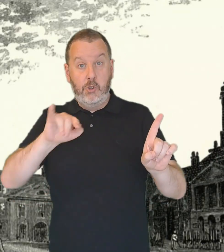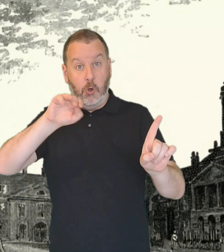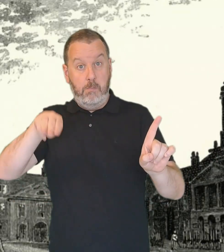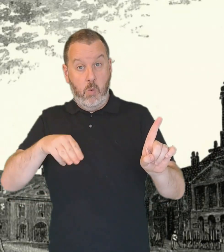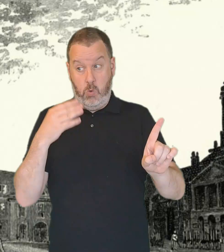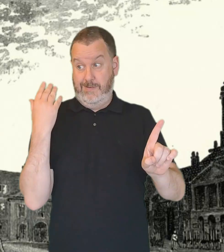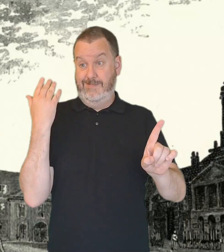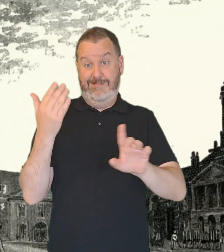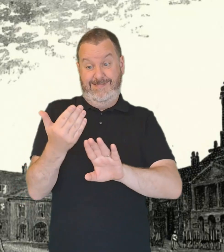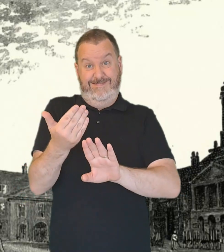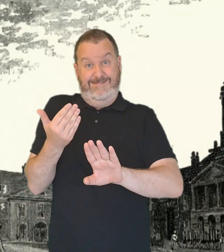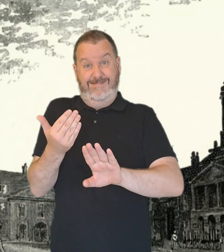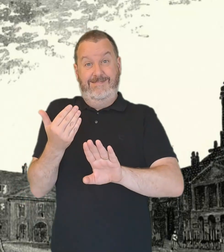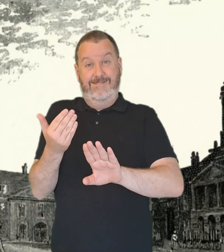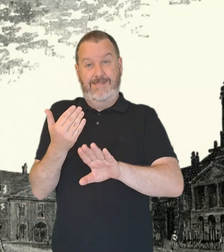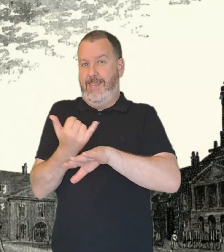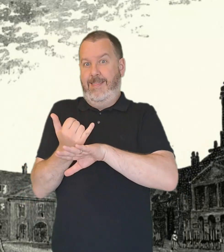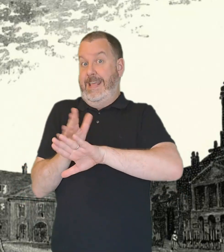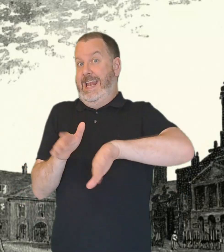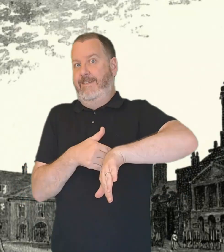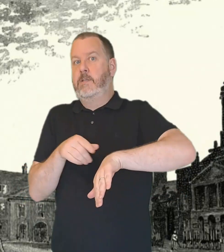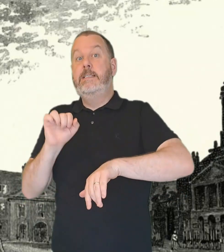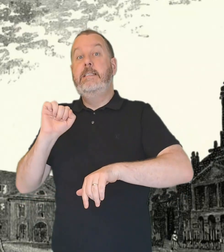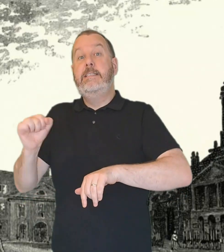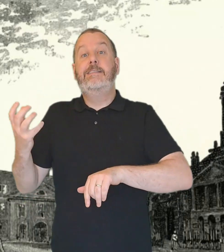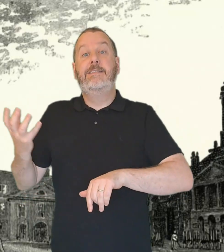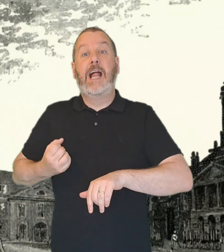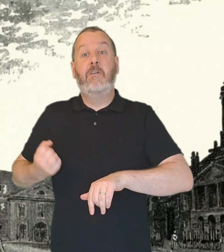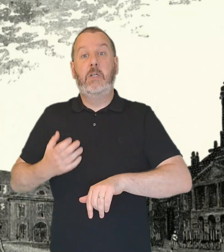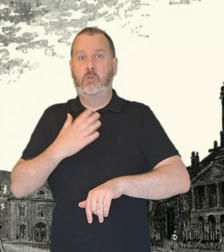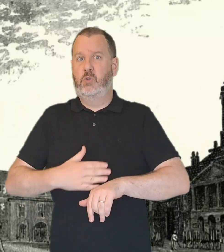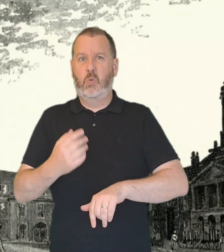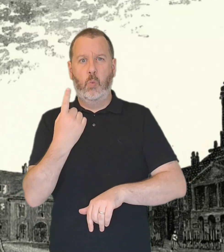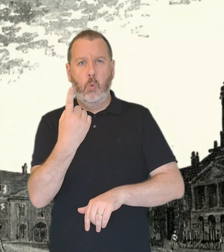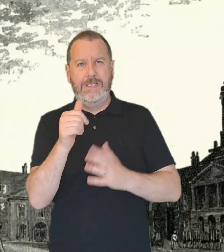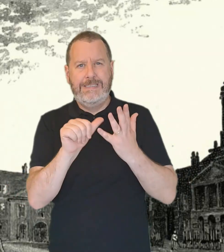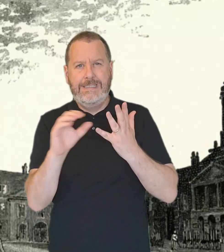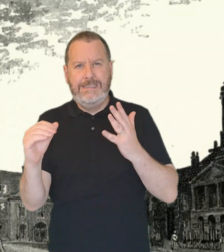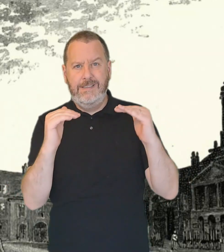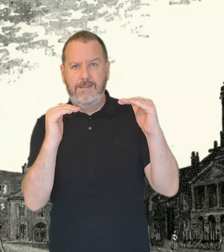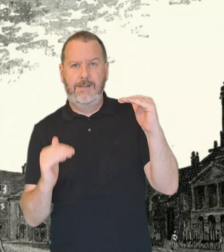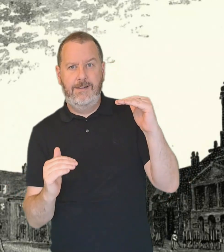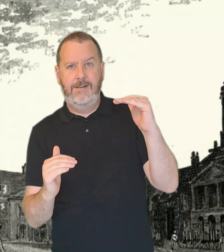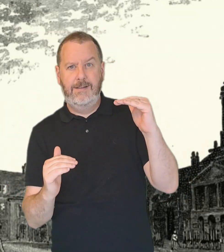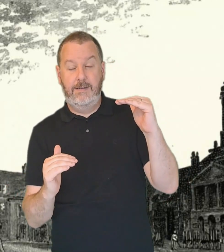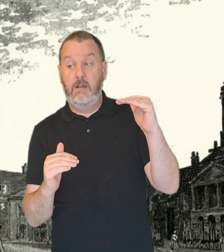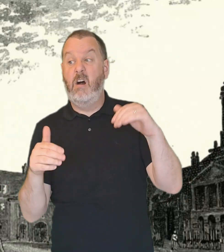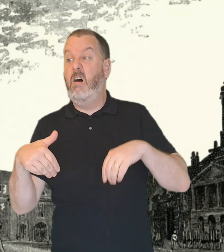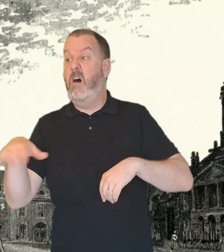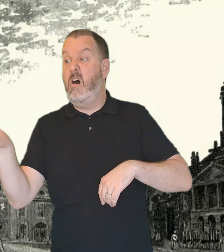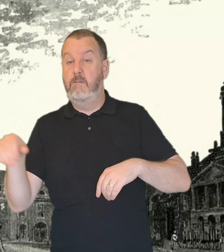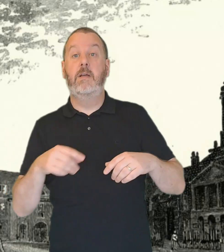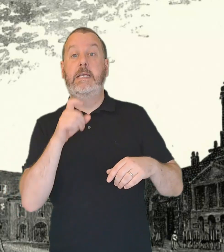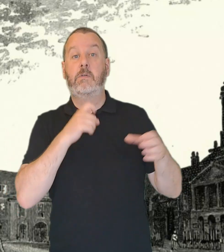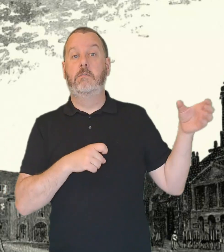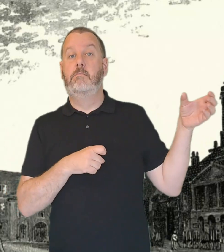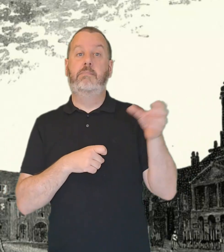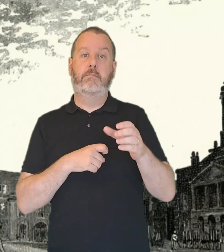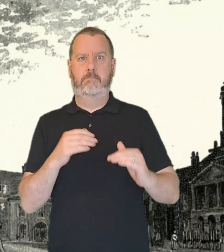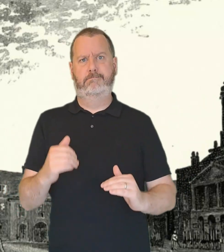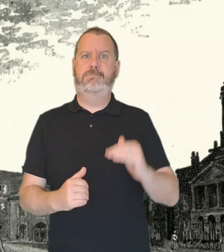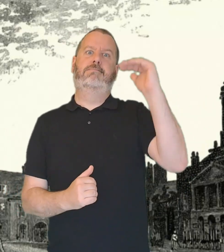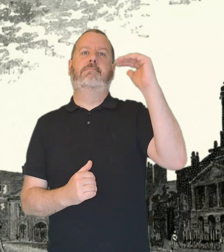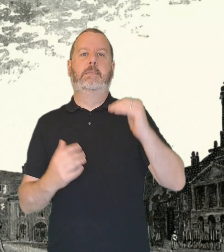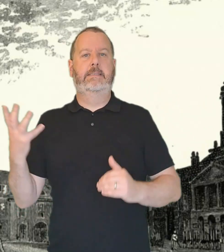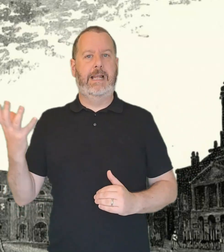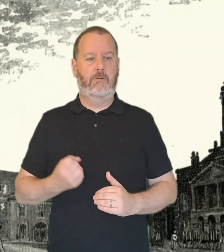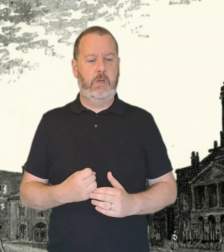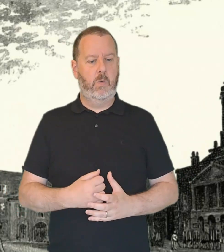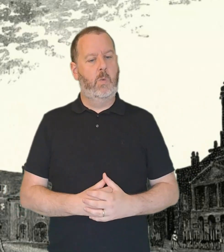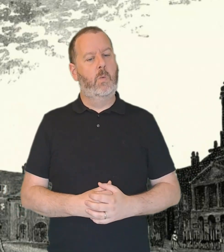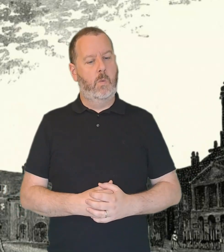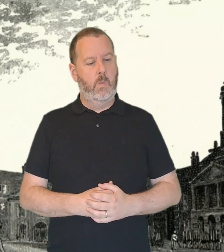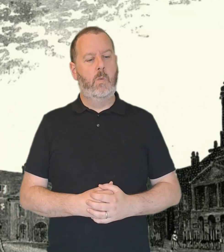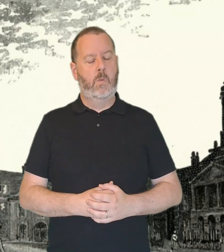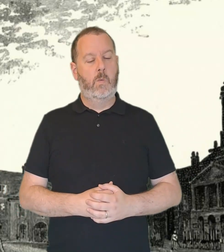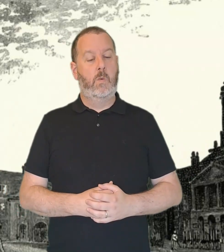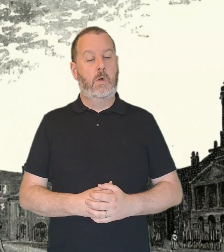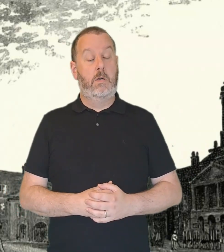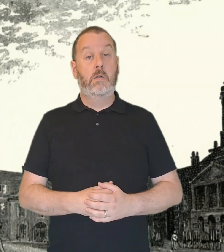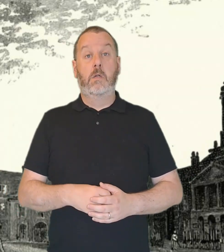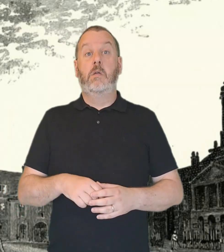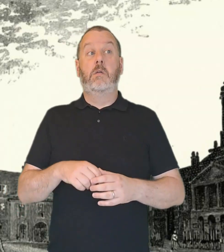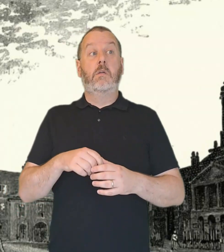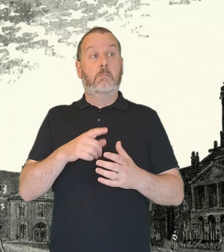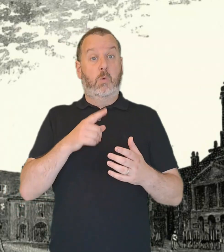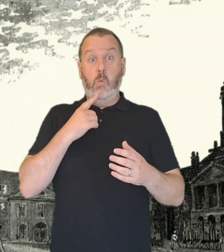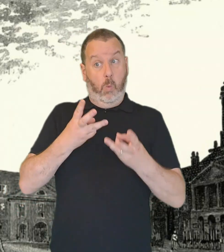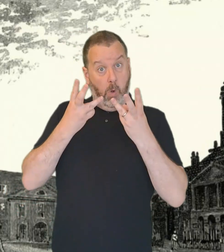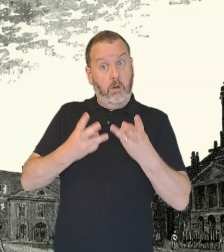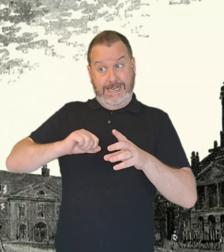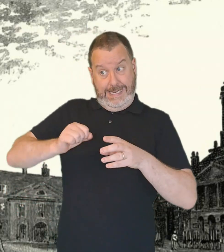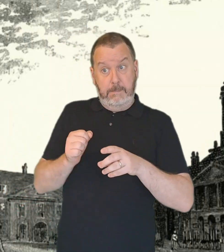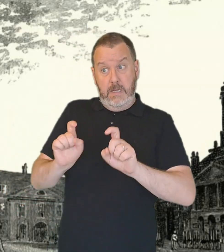John Moore had been on £160 a year in his previous role.